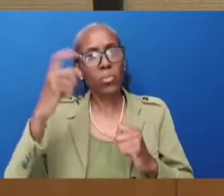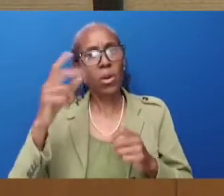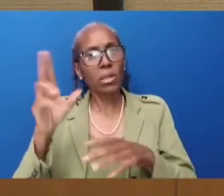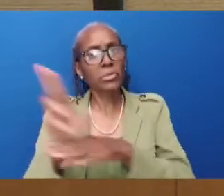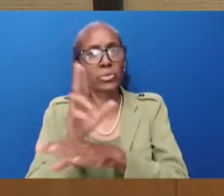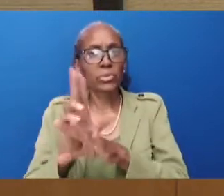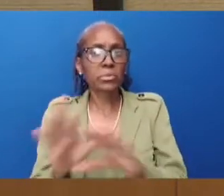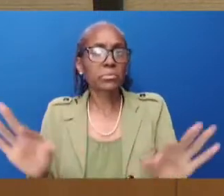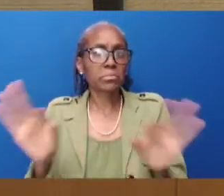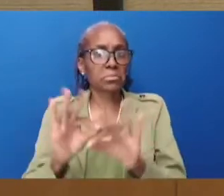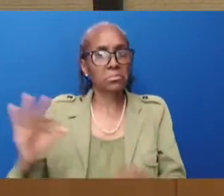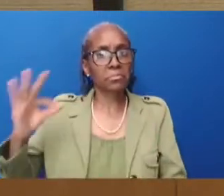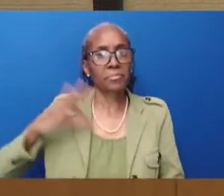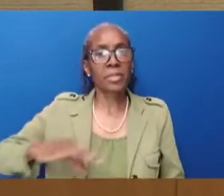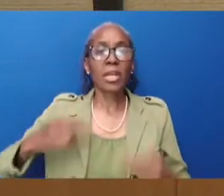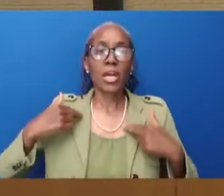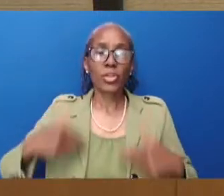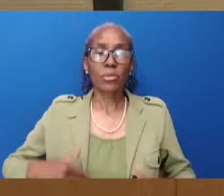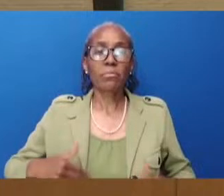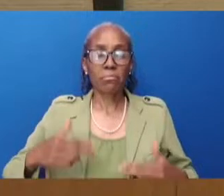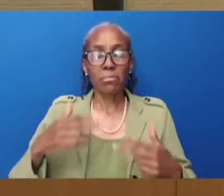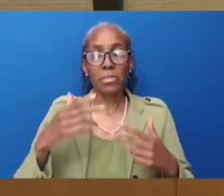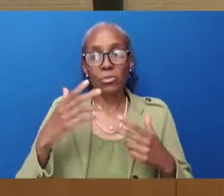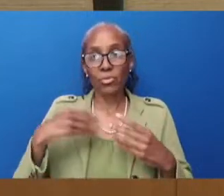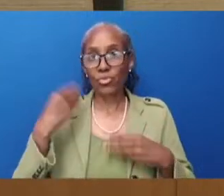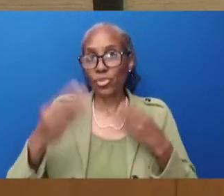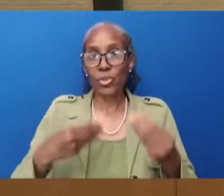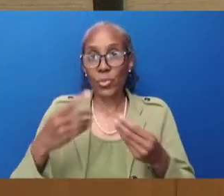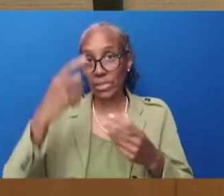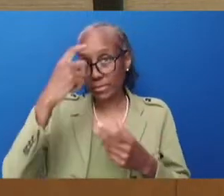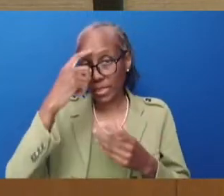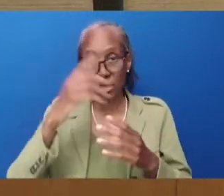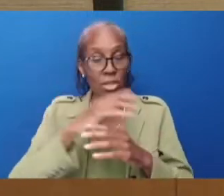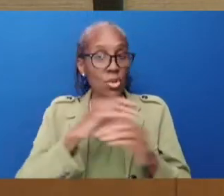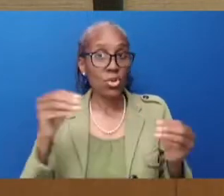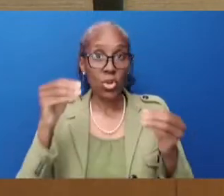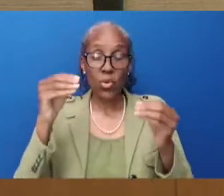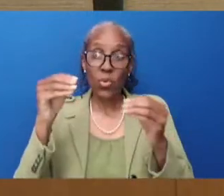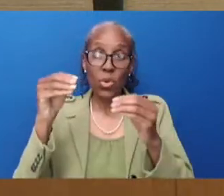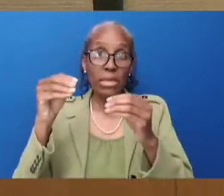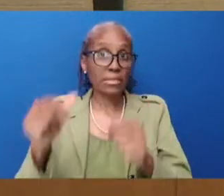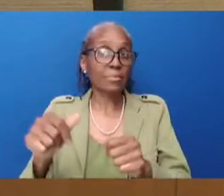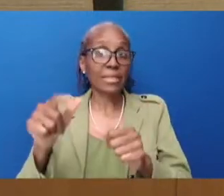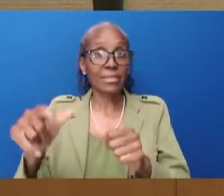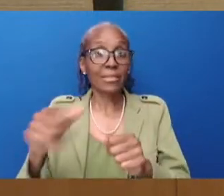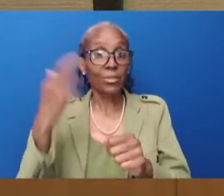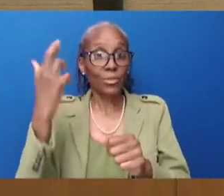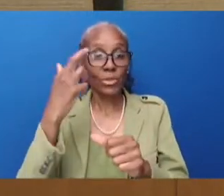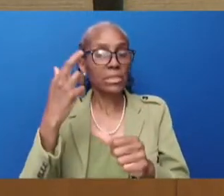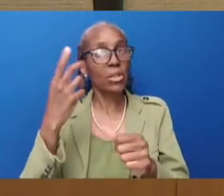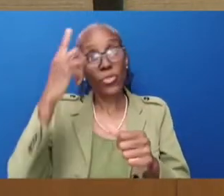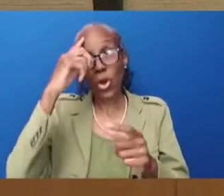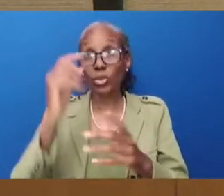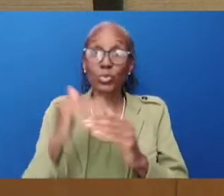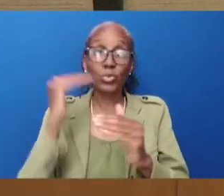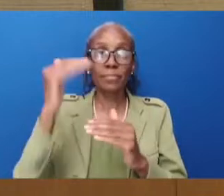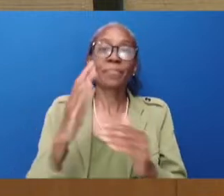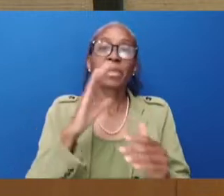ESPECIALLY THE LOWER CASTS OF PEOPLE, ARE EXTREMELY WISE AND